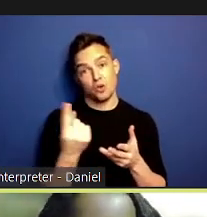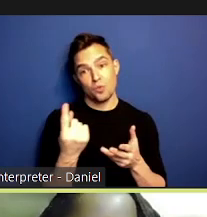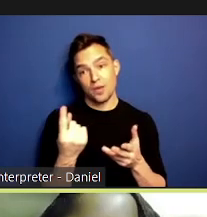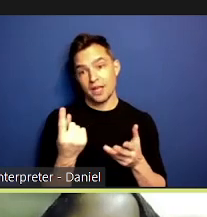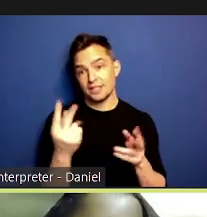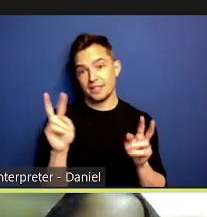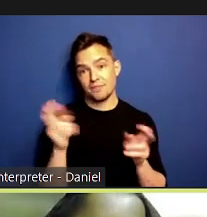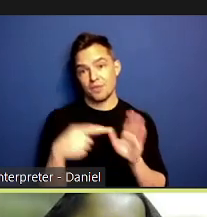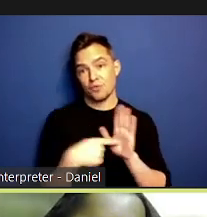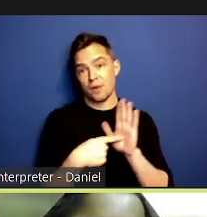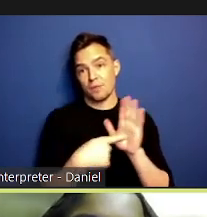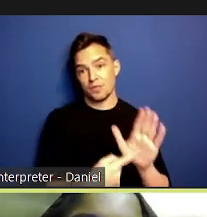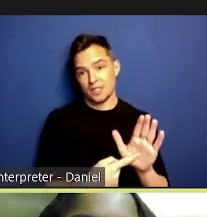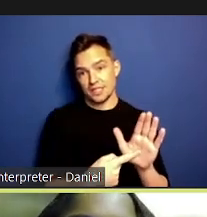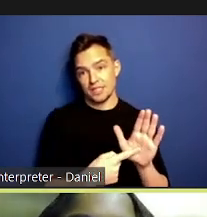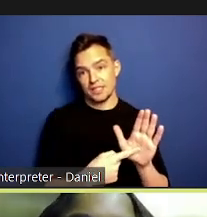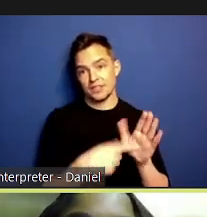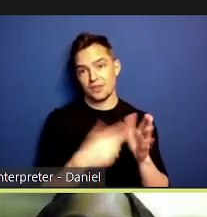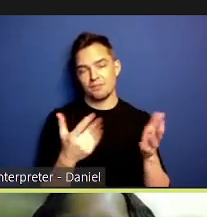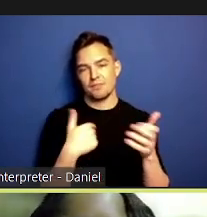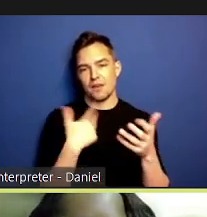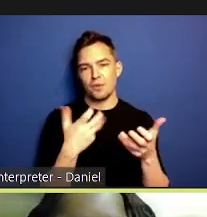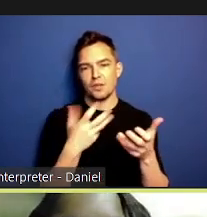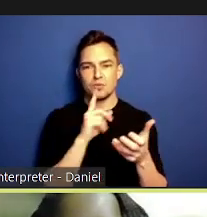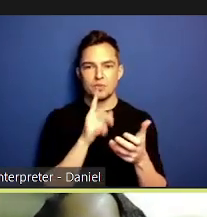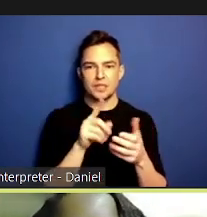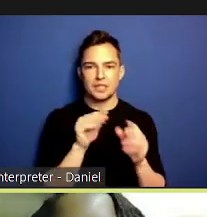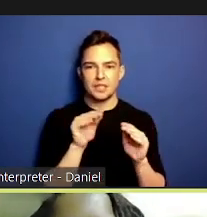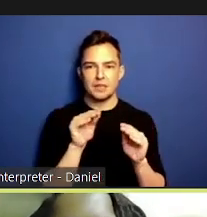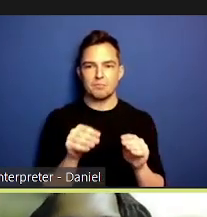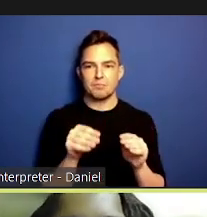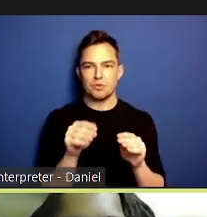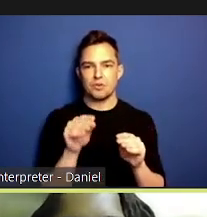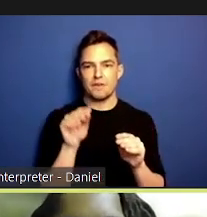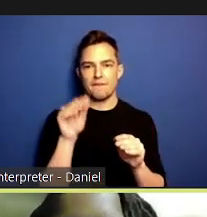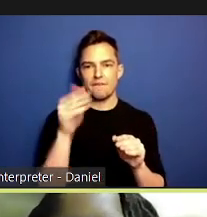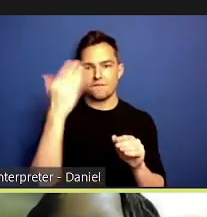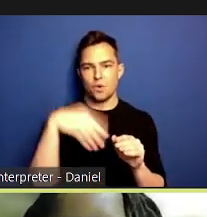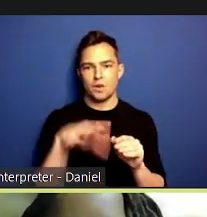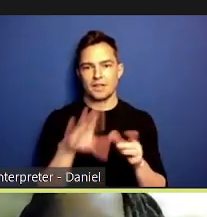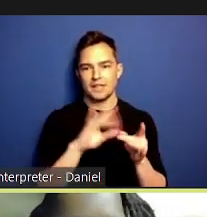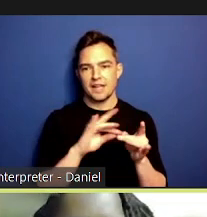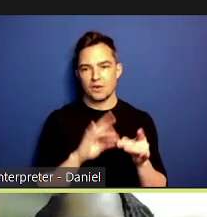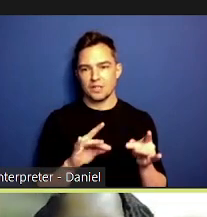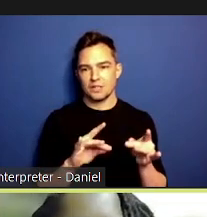So, I wanted to really put forward those narratives because I think that that is important community